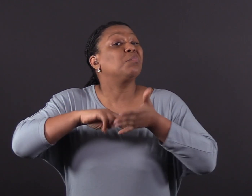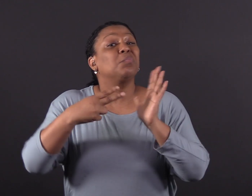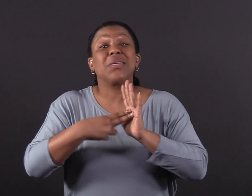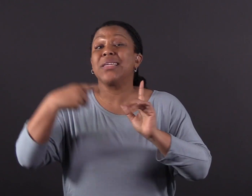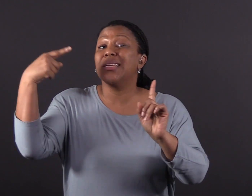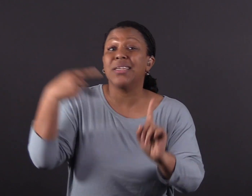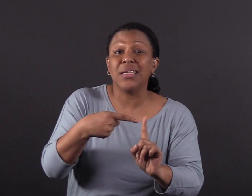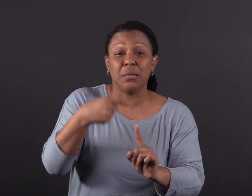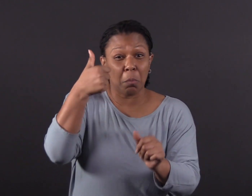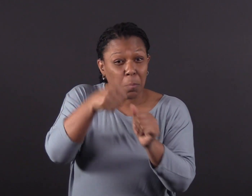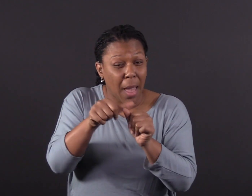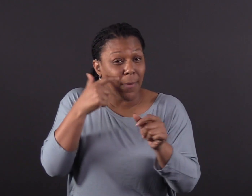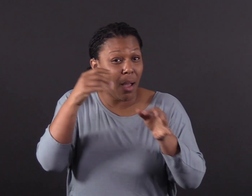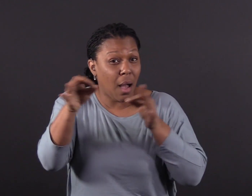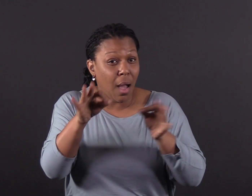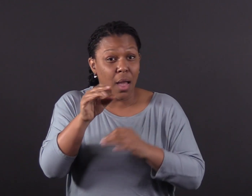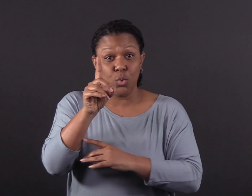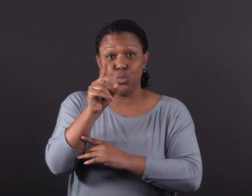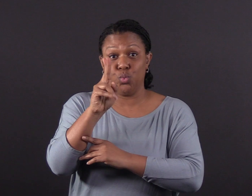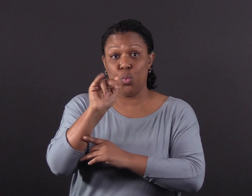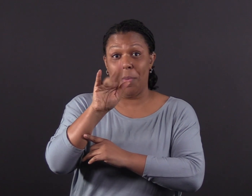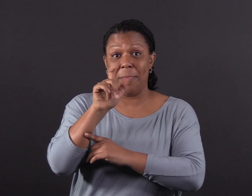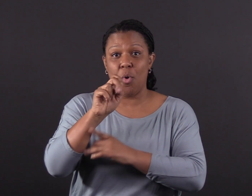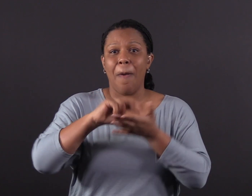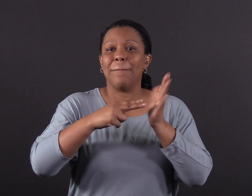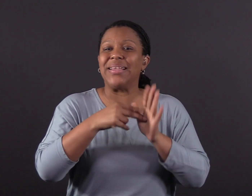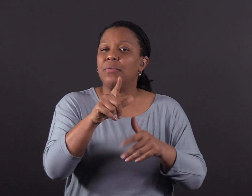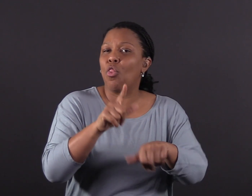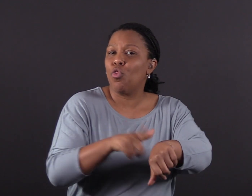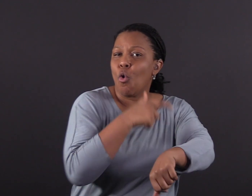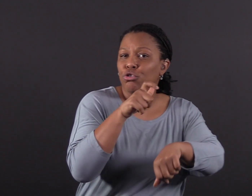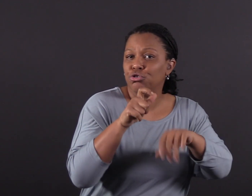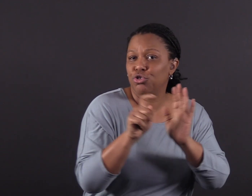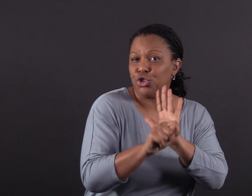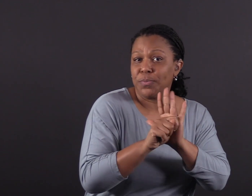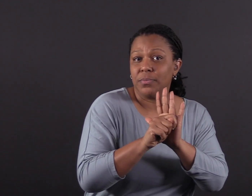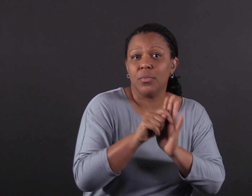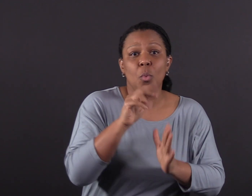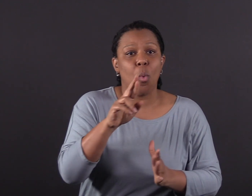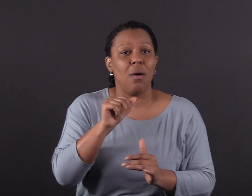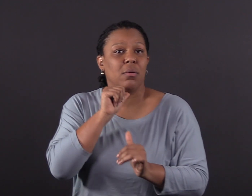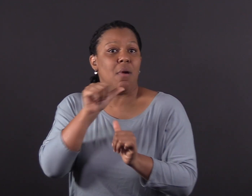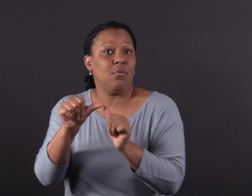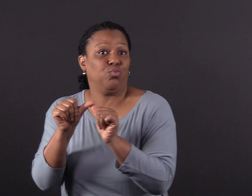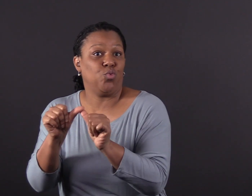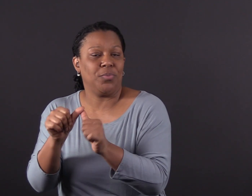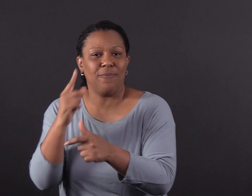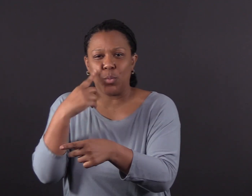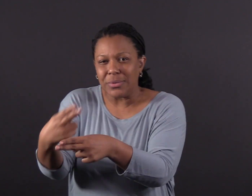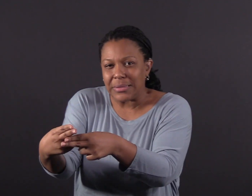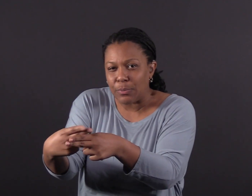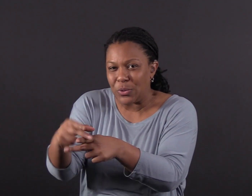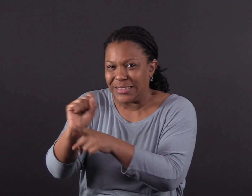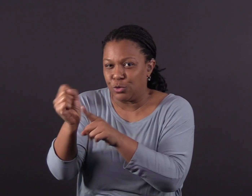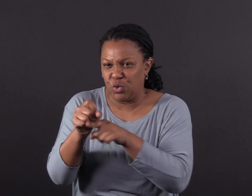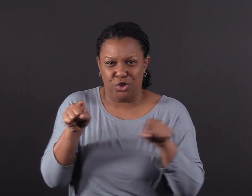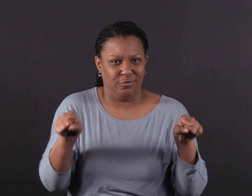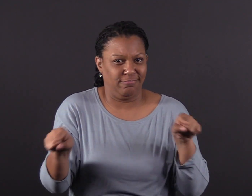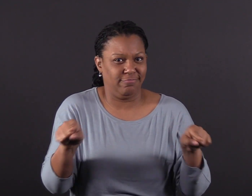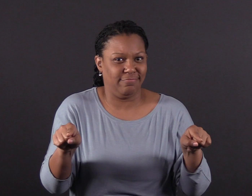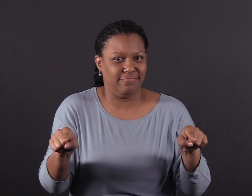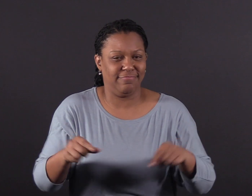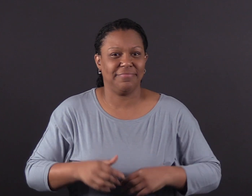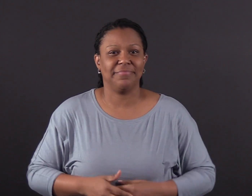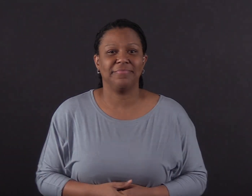In short, durable means long-term, and non-durable for temporary situations.